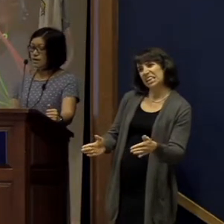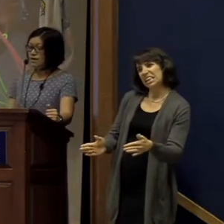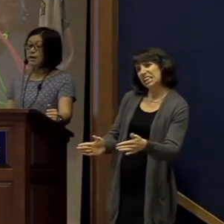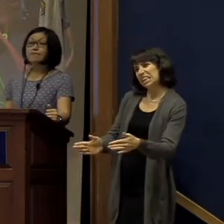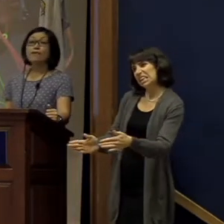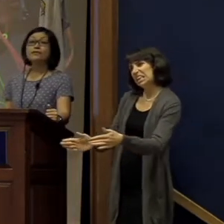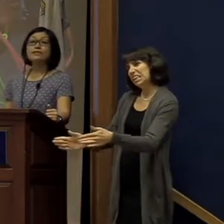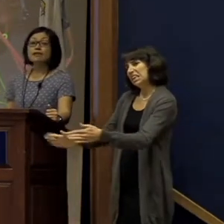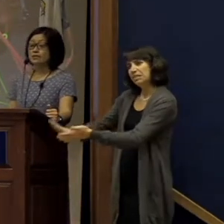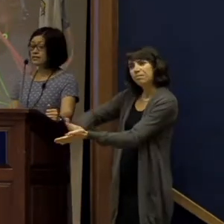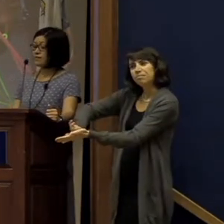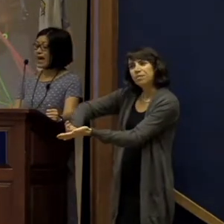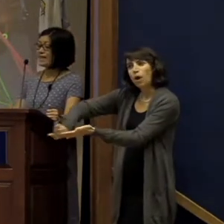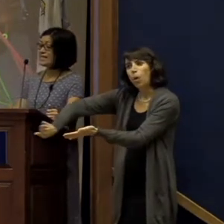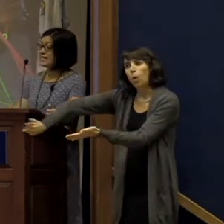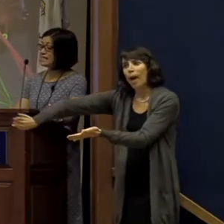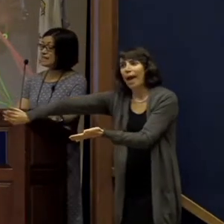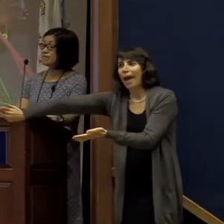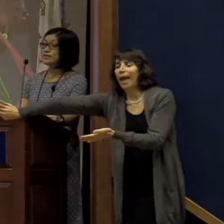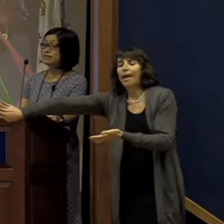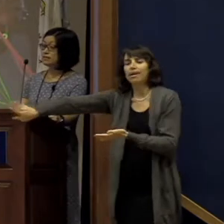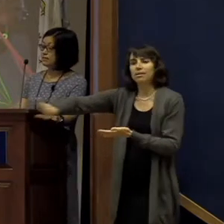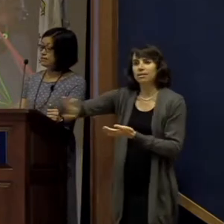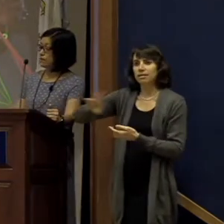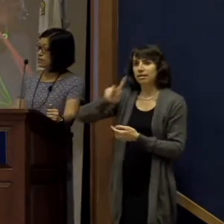Therefore the narratives of high needs have been deficit focused